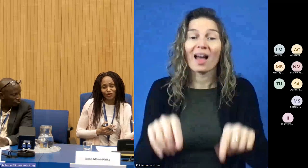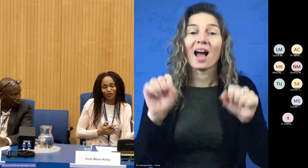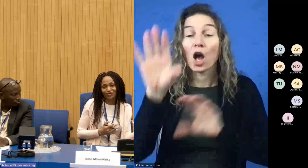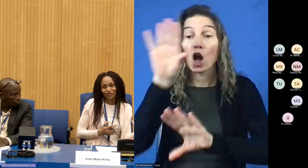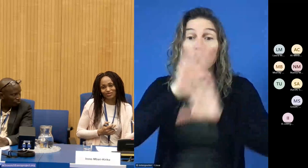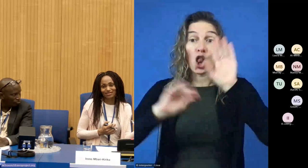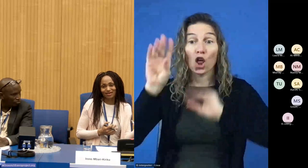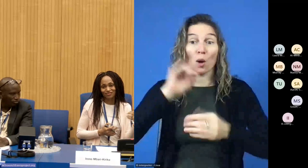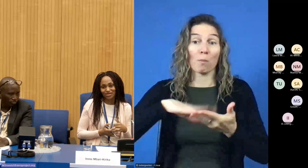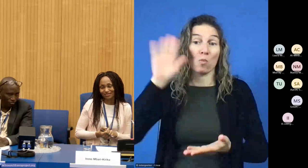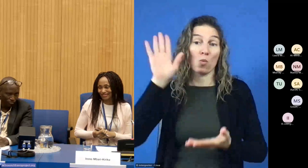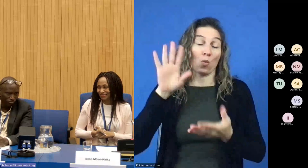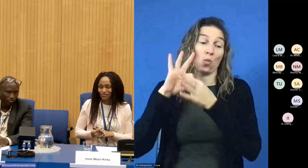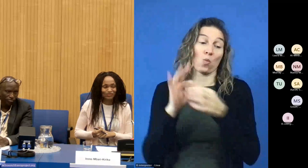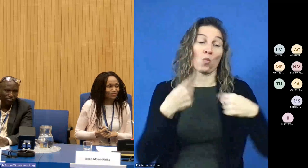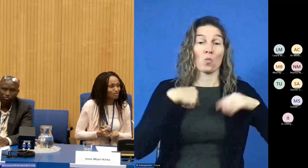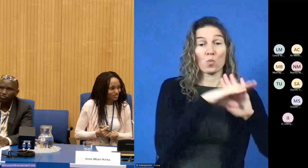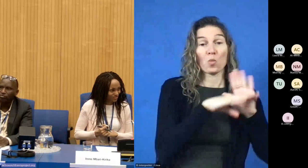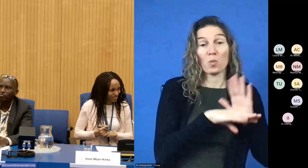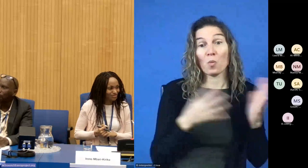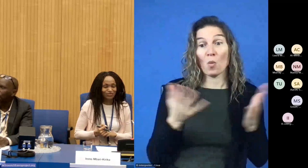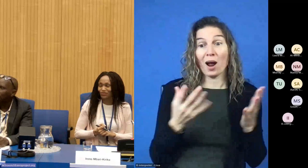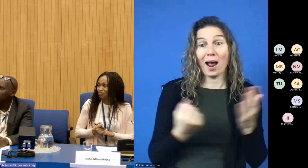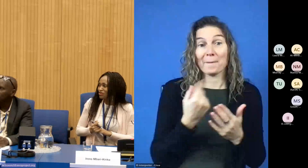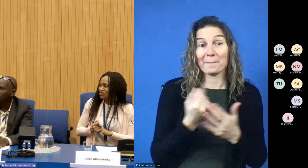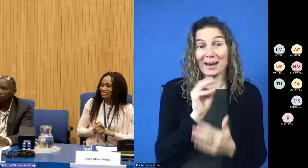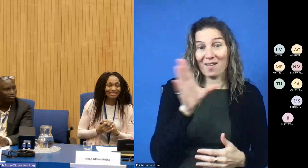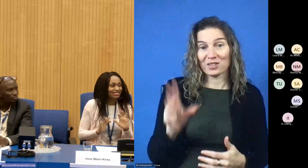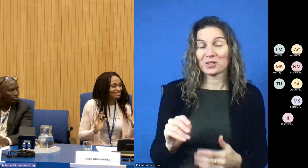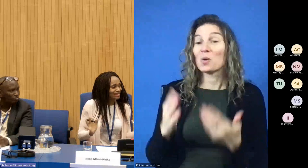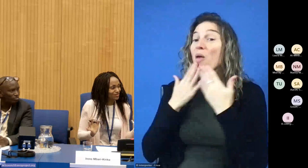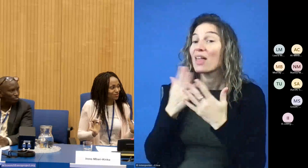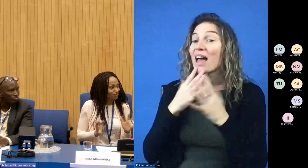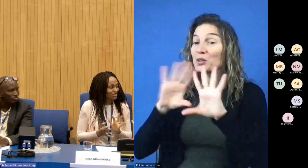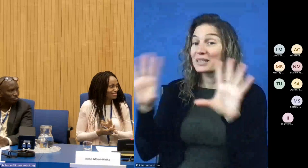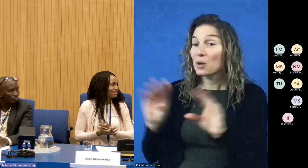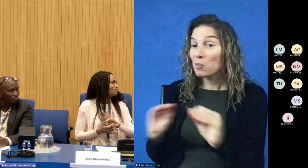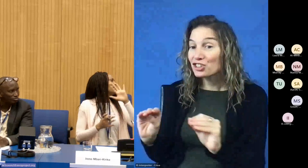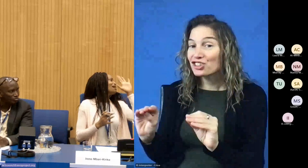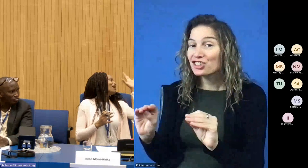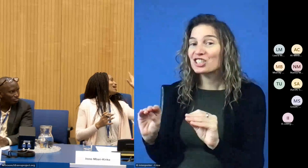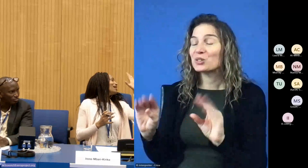going on across Africa. Thank you so much to Zero Project and the entire Zero Project team,